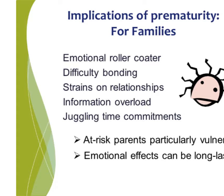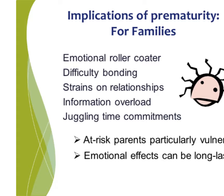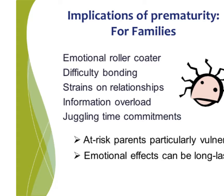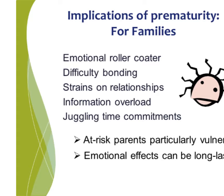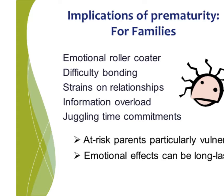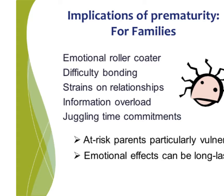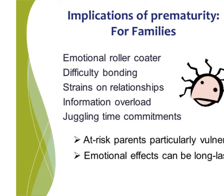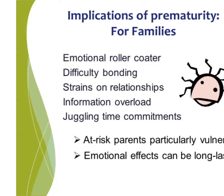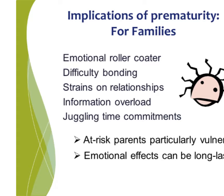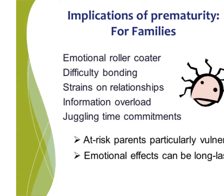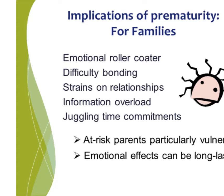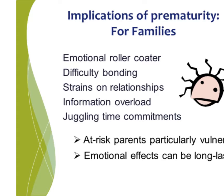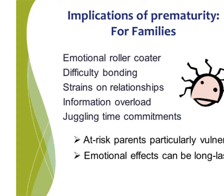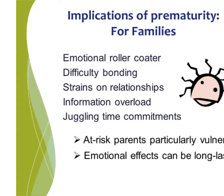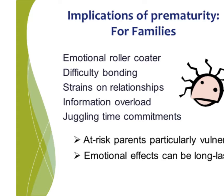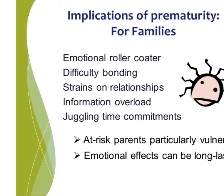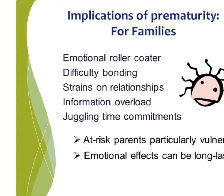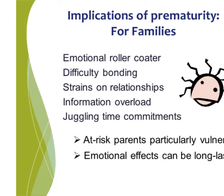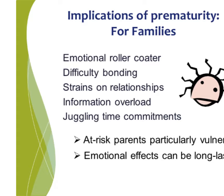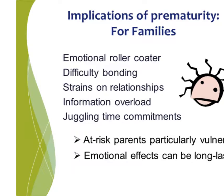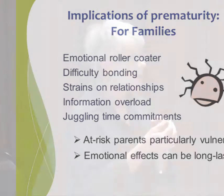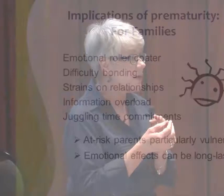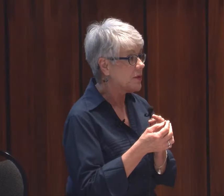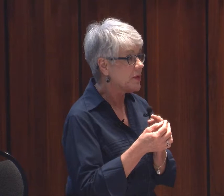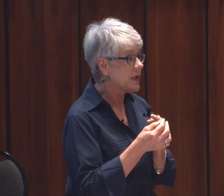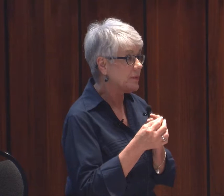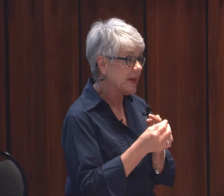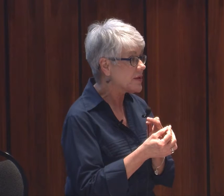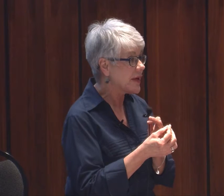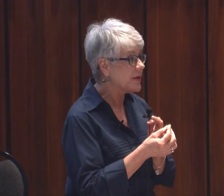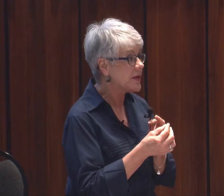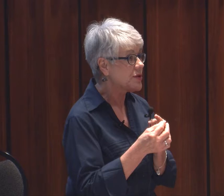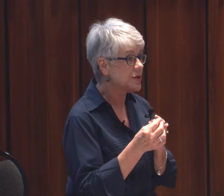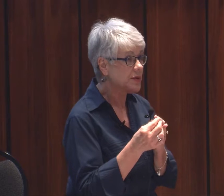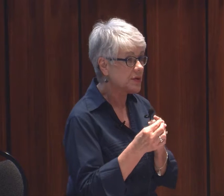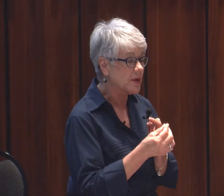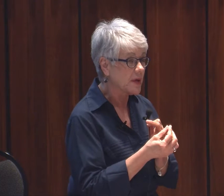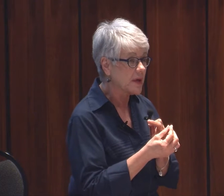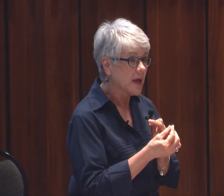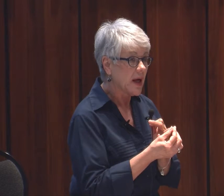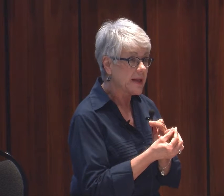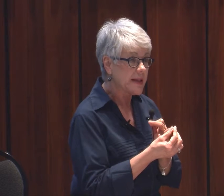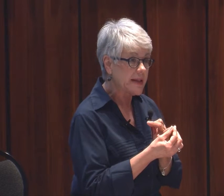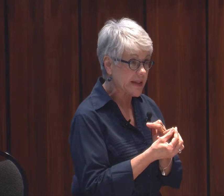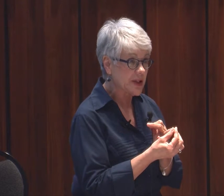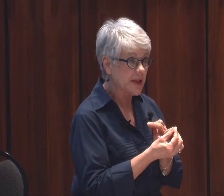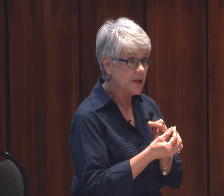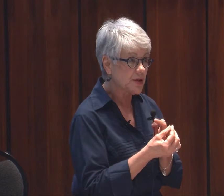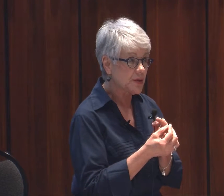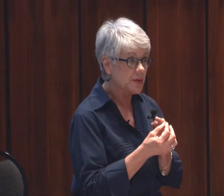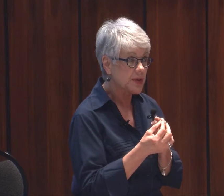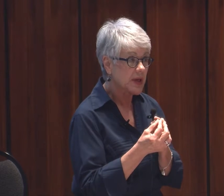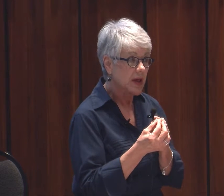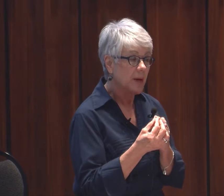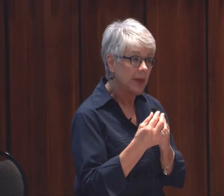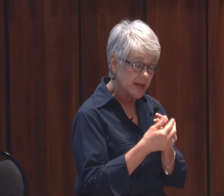moms who are battling their own mental health issues or addiction issues makes